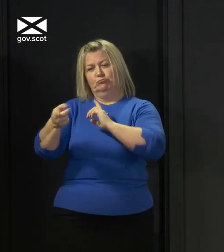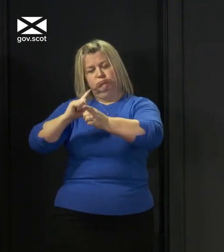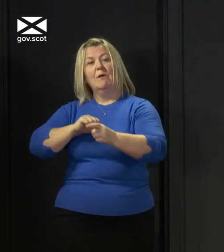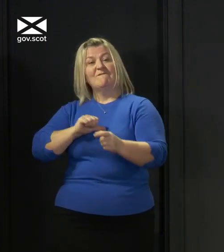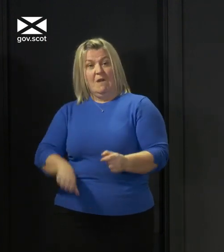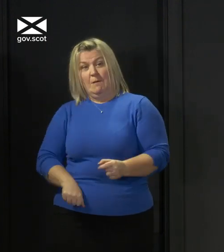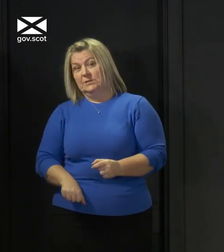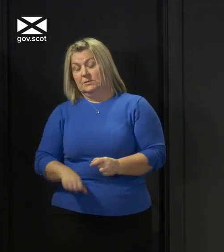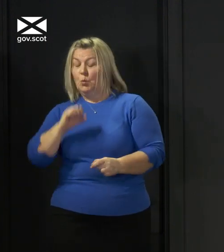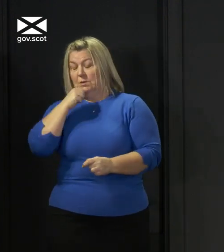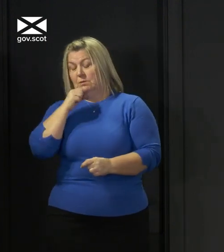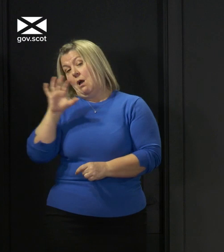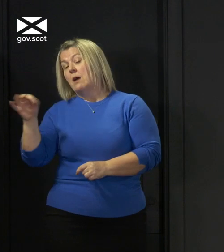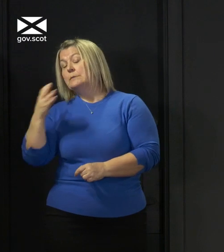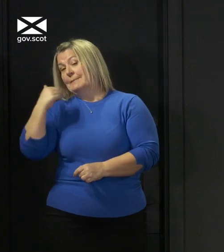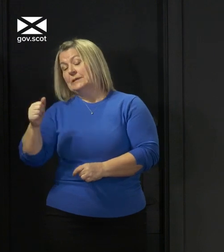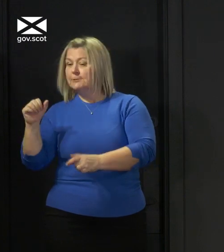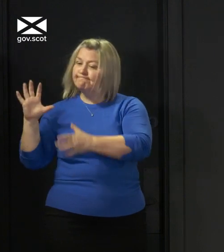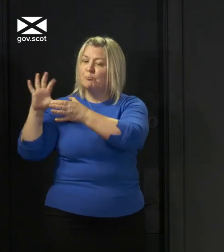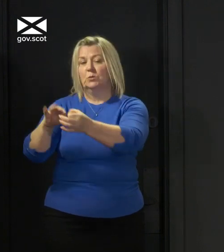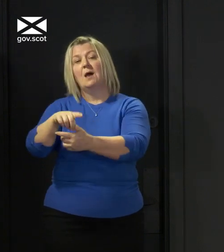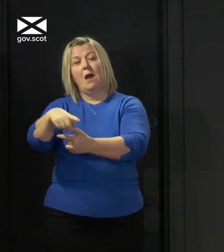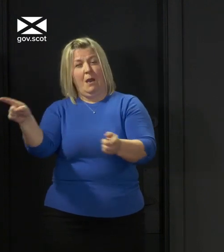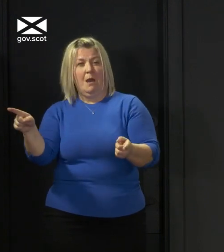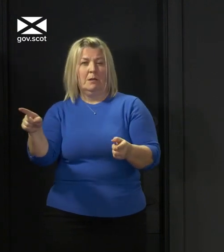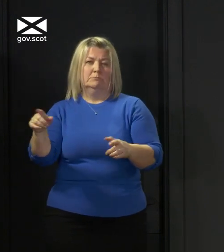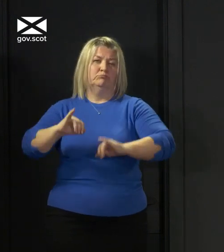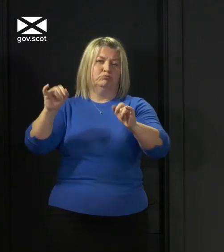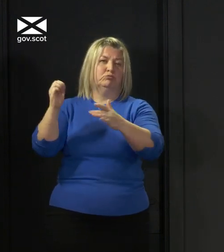them through what is an incredibly challenging time for them and for others